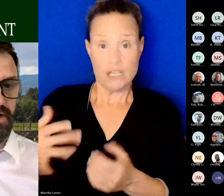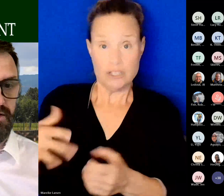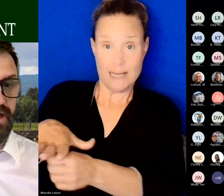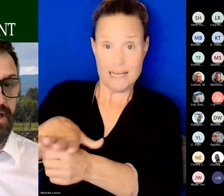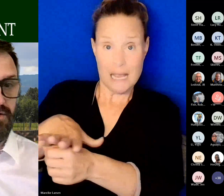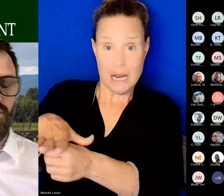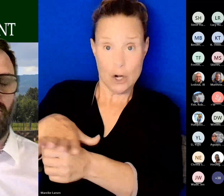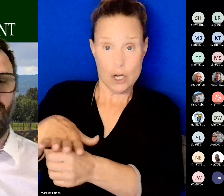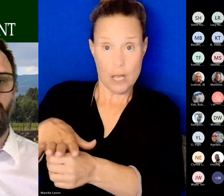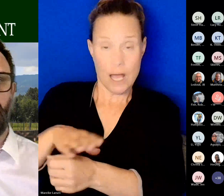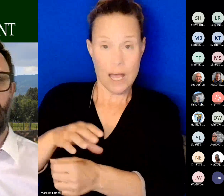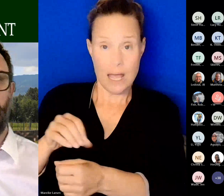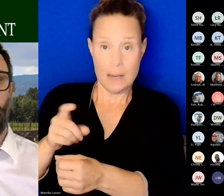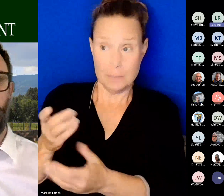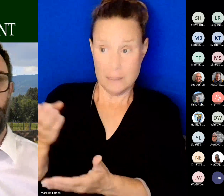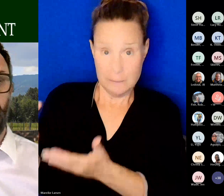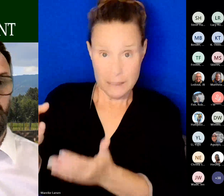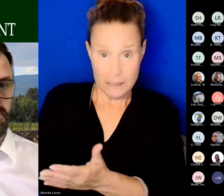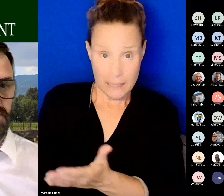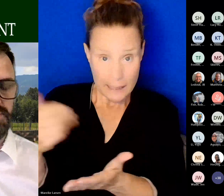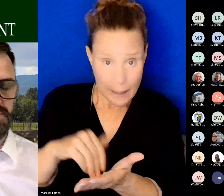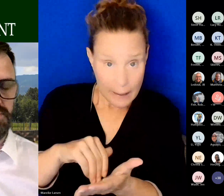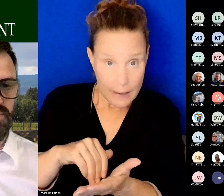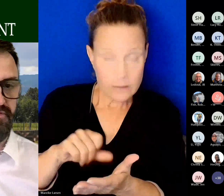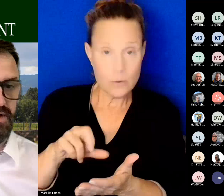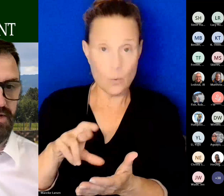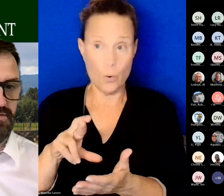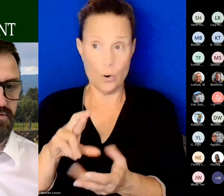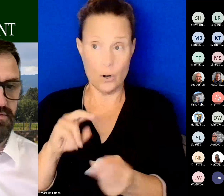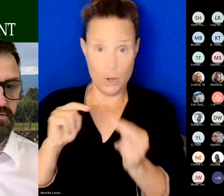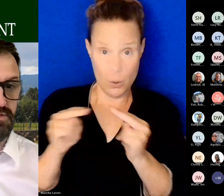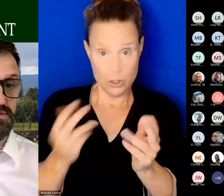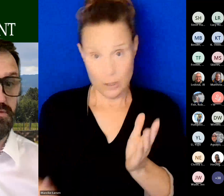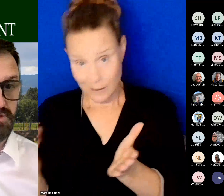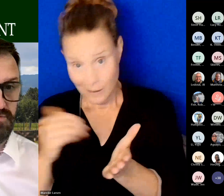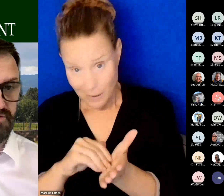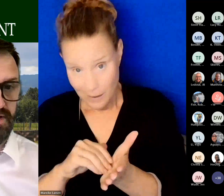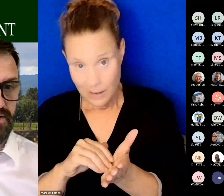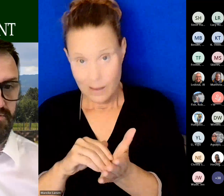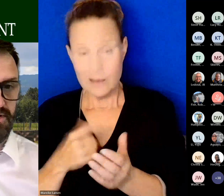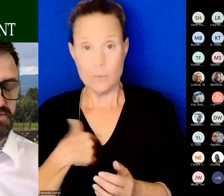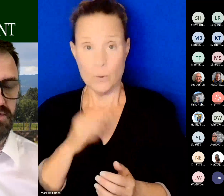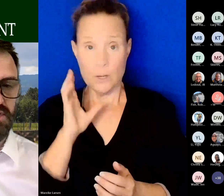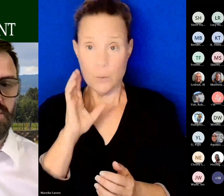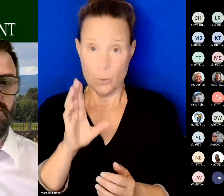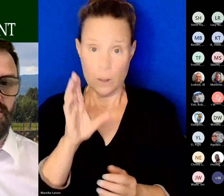And be be bit out again or in negotiations we can find a solution for that address.